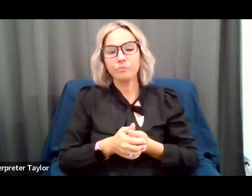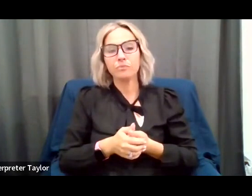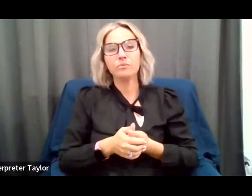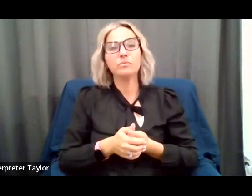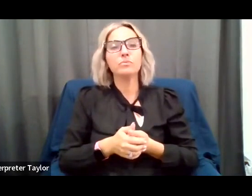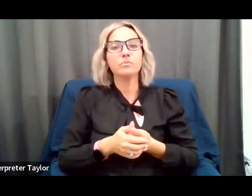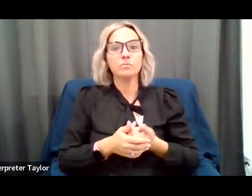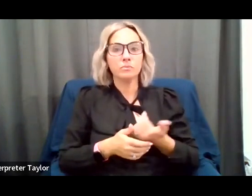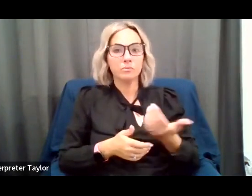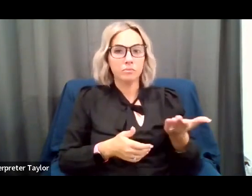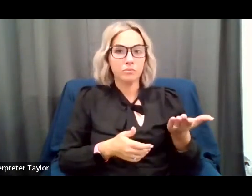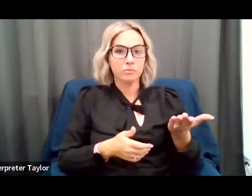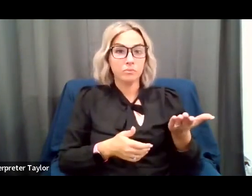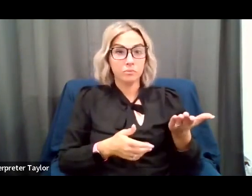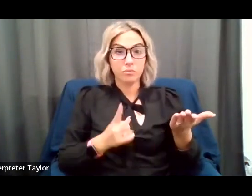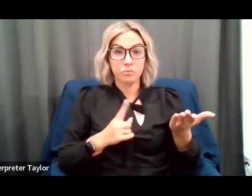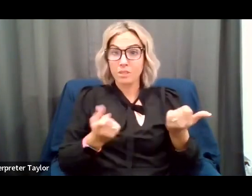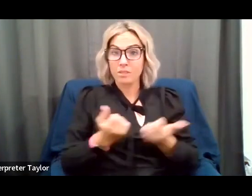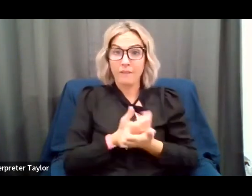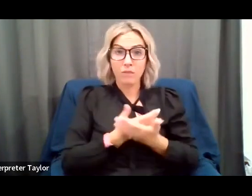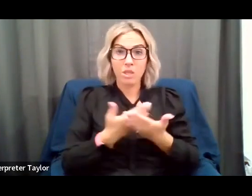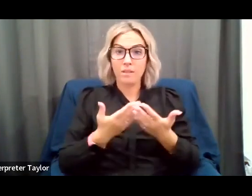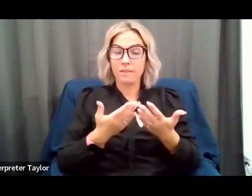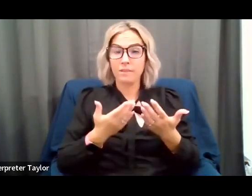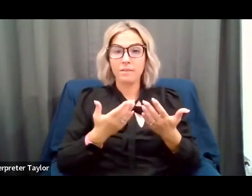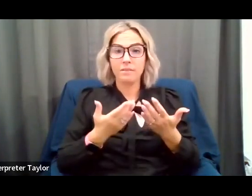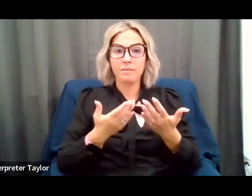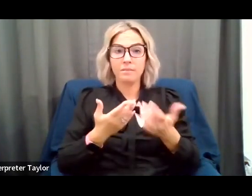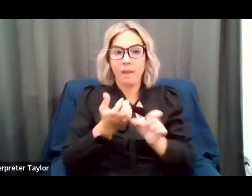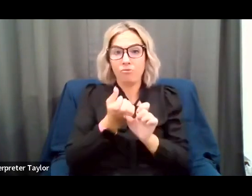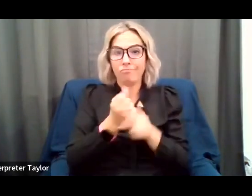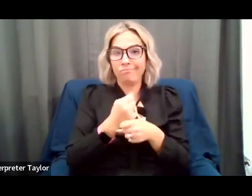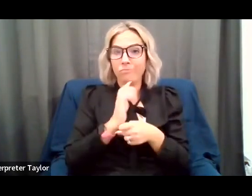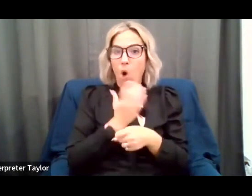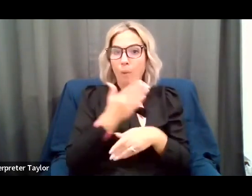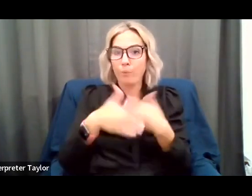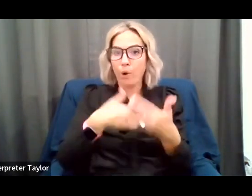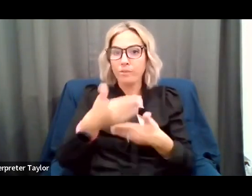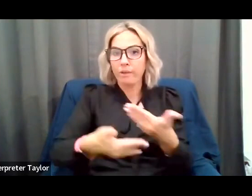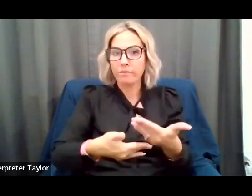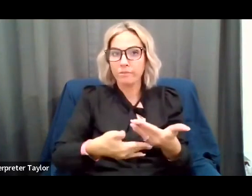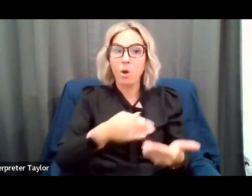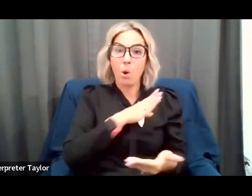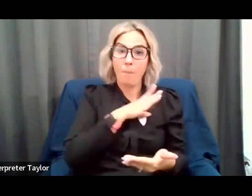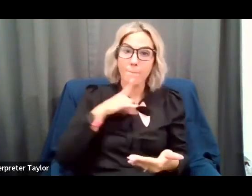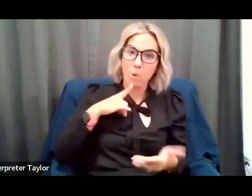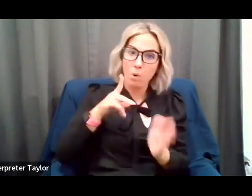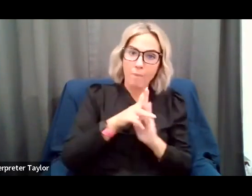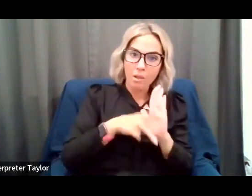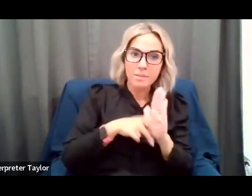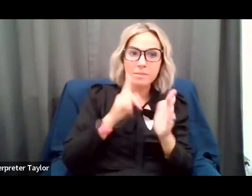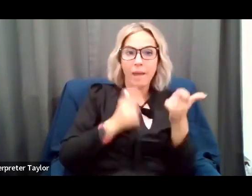This is everything that creates our process. So not only our Board policies and administrative policies,